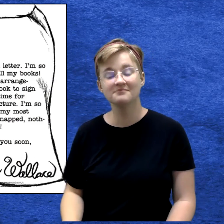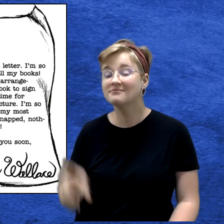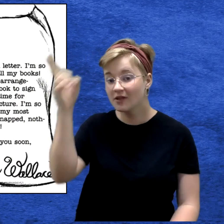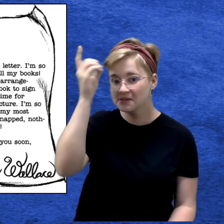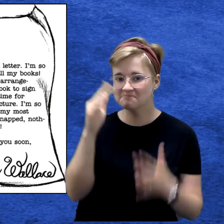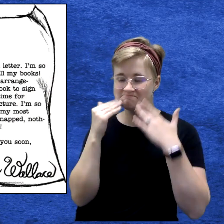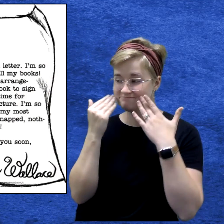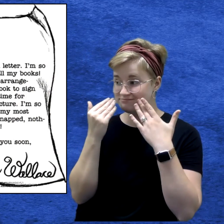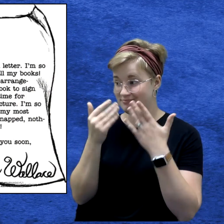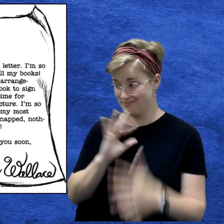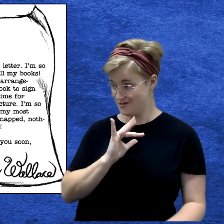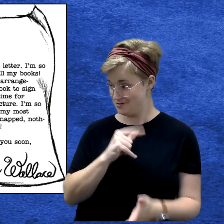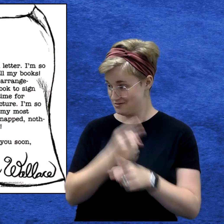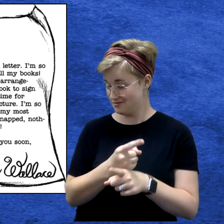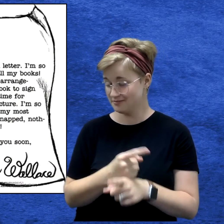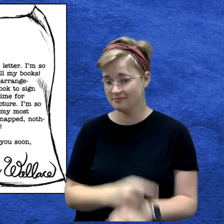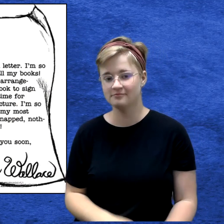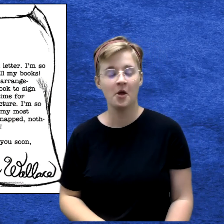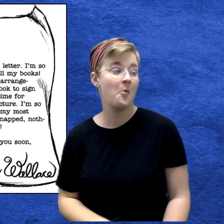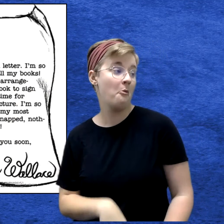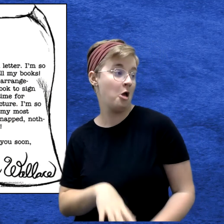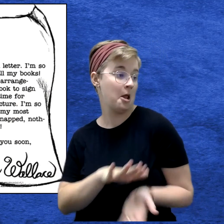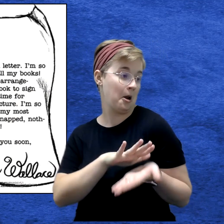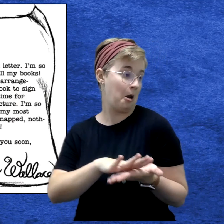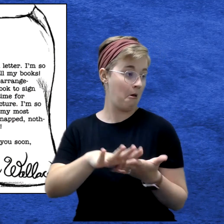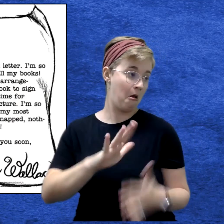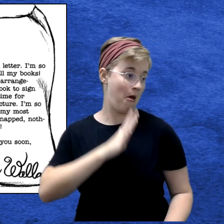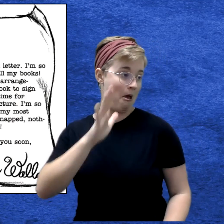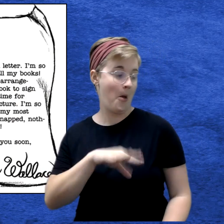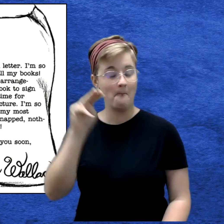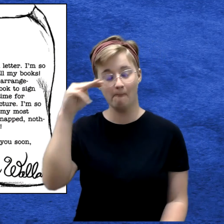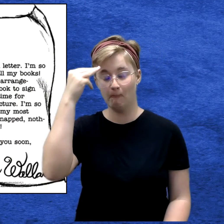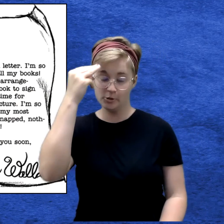“Pretty neat, Mister Duncan!” teased Josh.